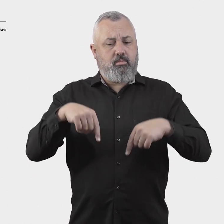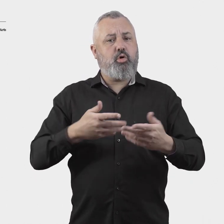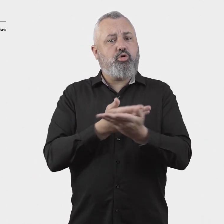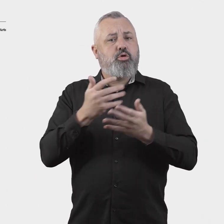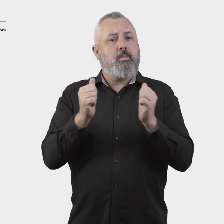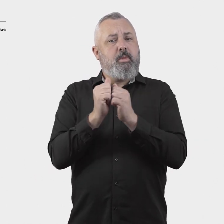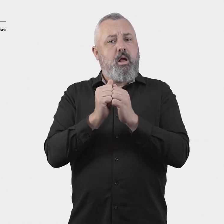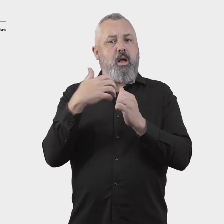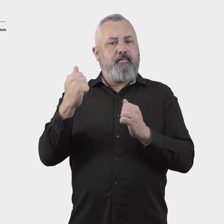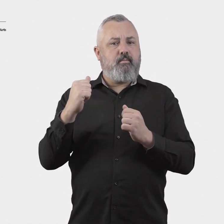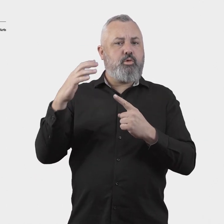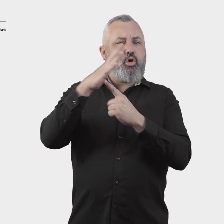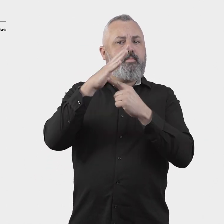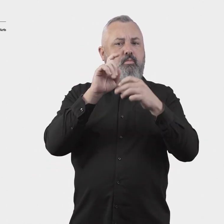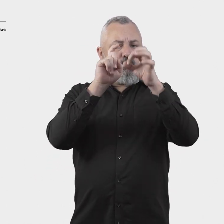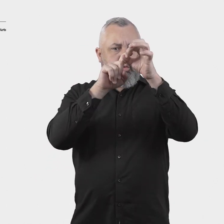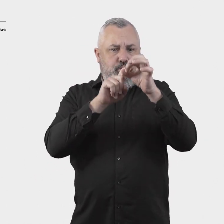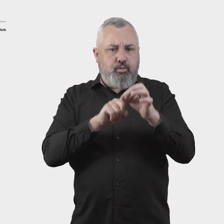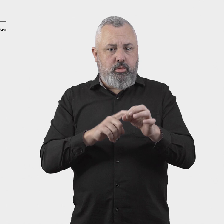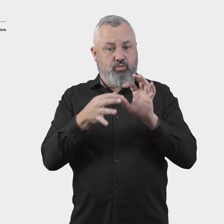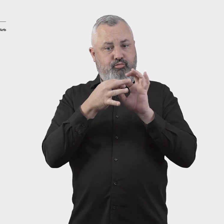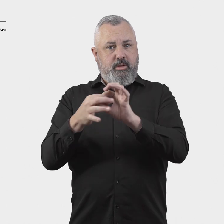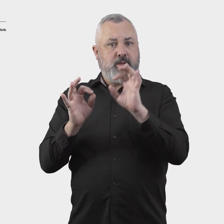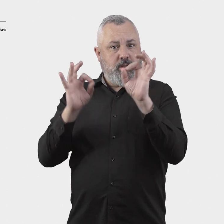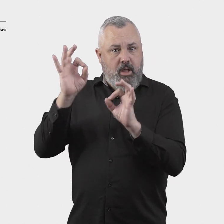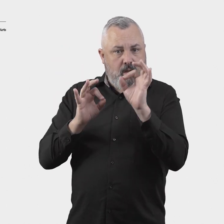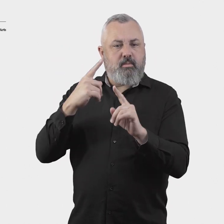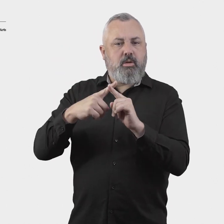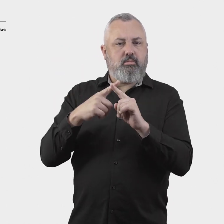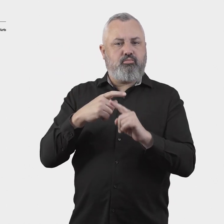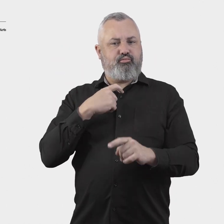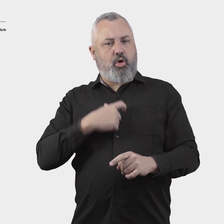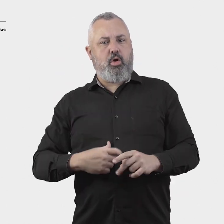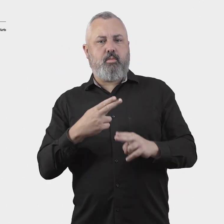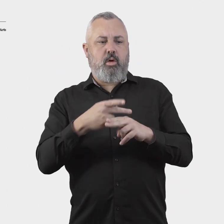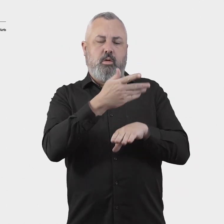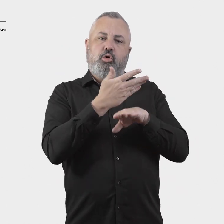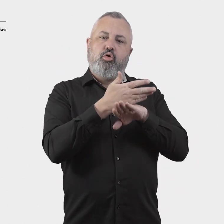This consultation paper sets out key questions related to the design and functions of the